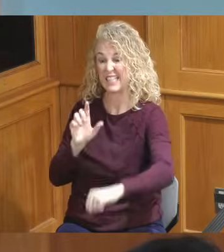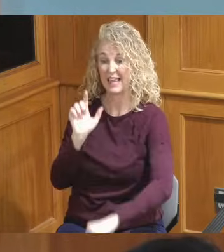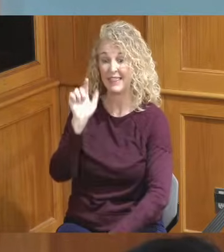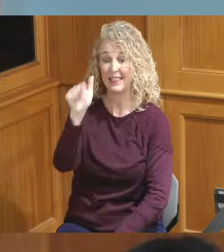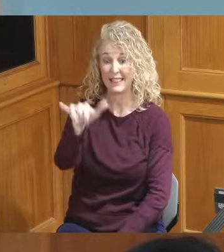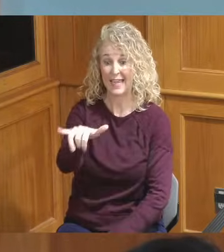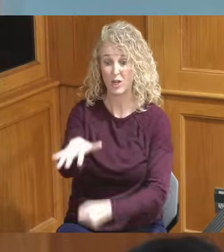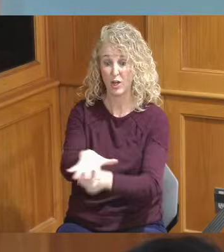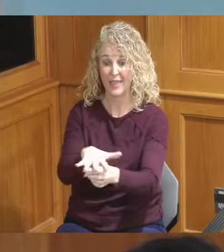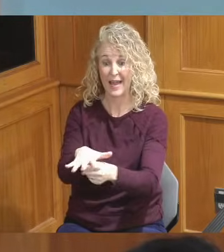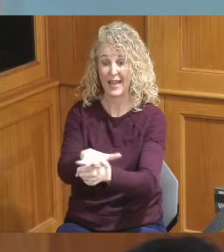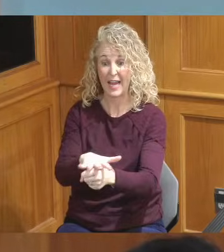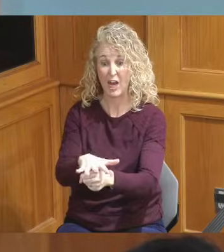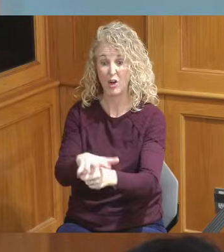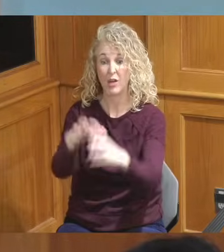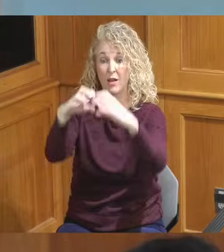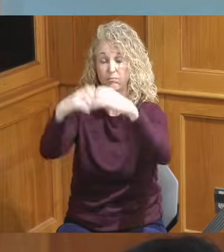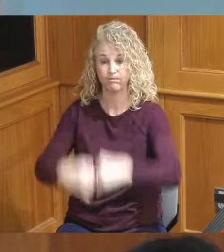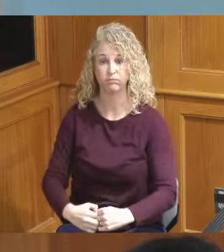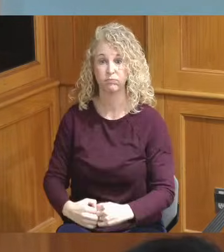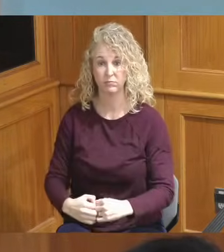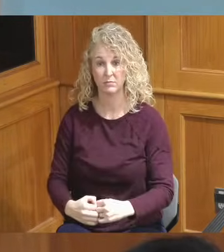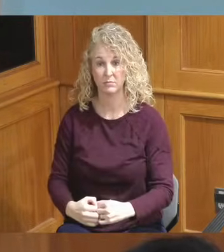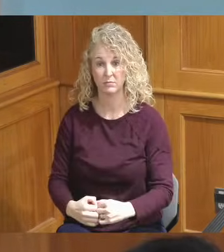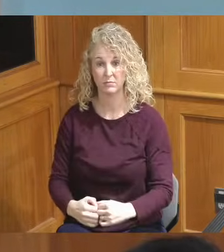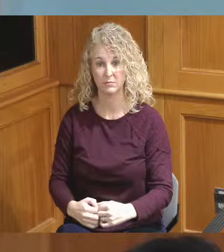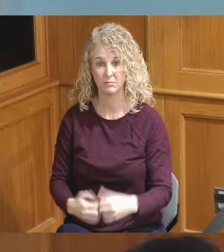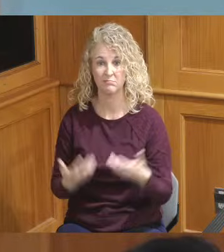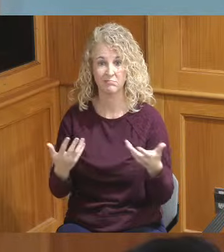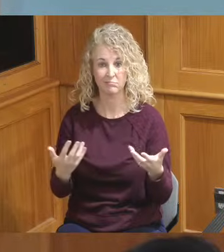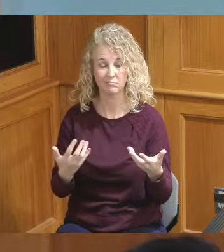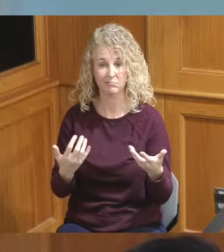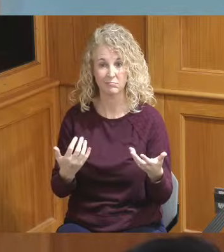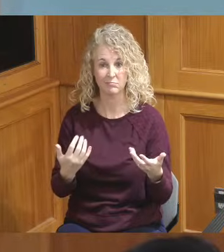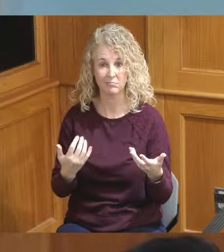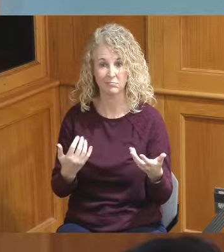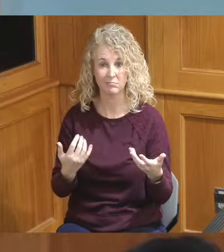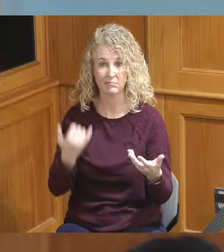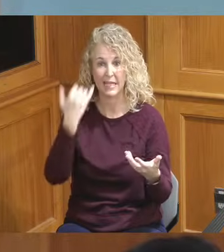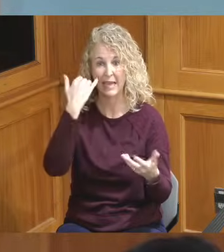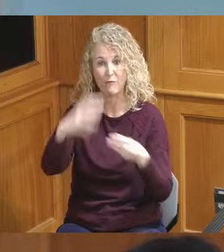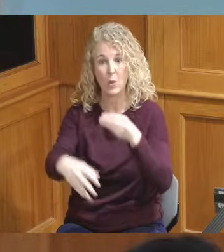be removed in the future in the near future if you've gotten an addition going in that same